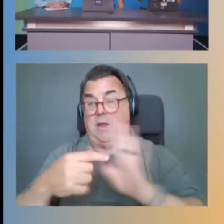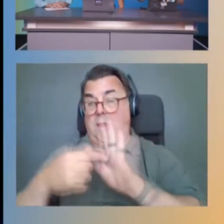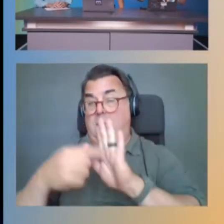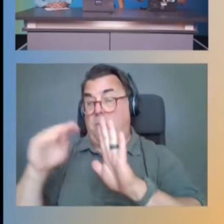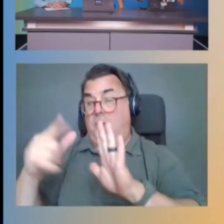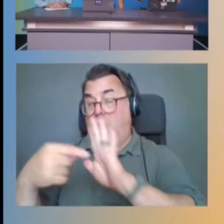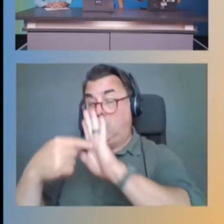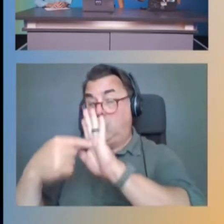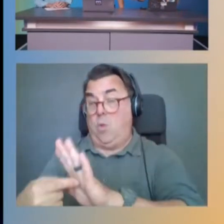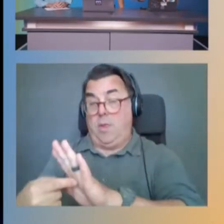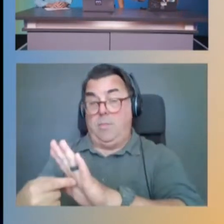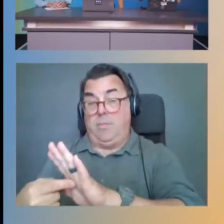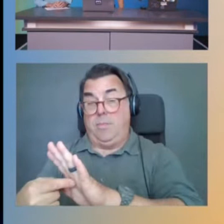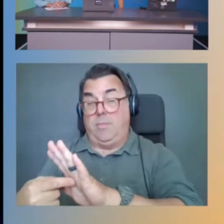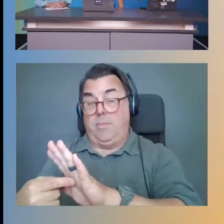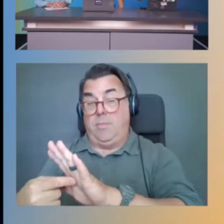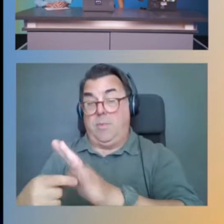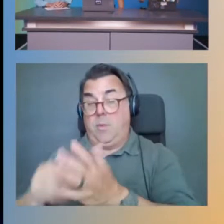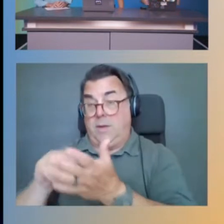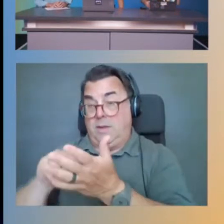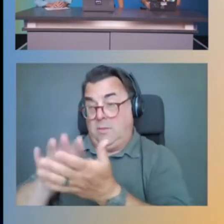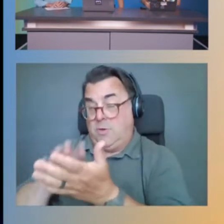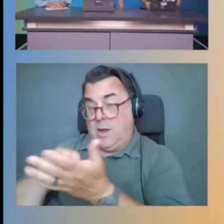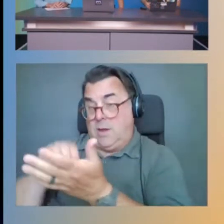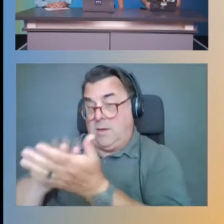and fit it with new inputs to get the results from the model.